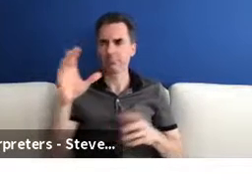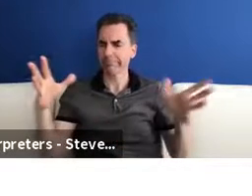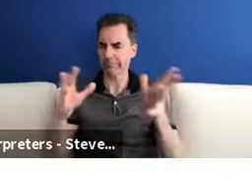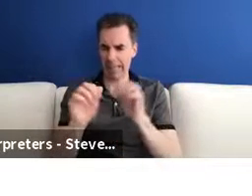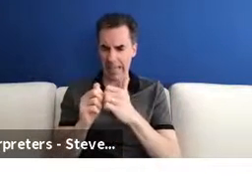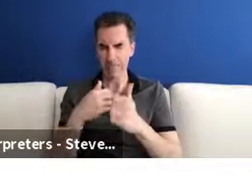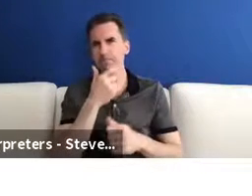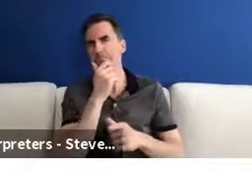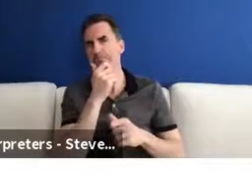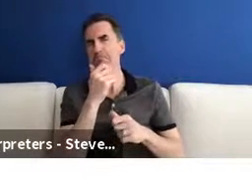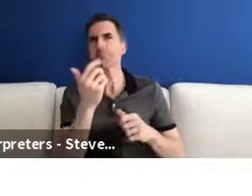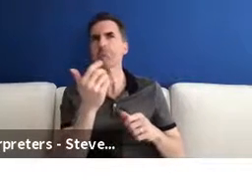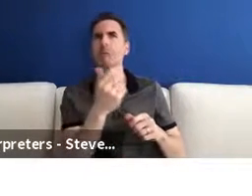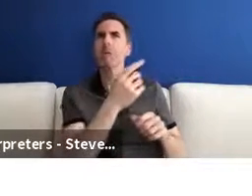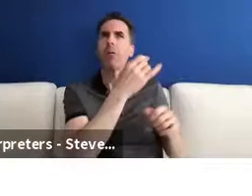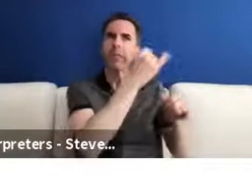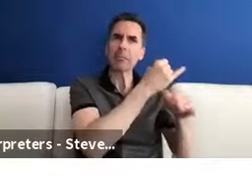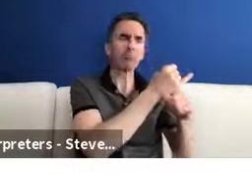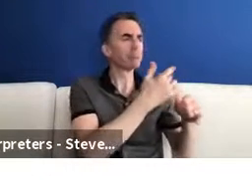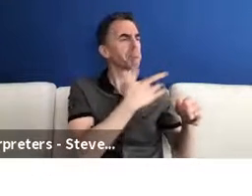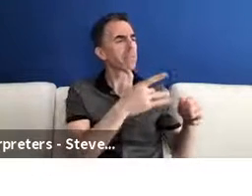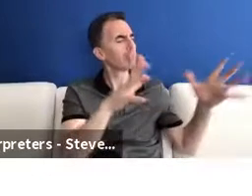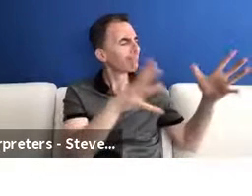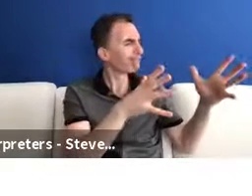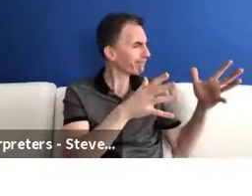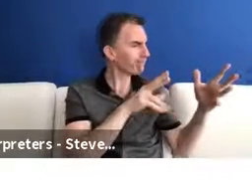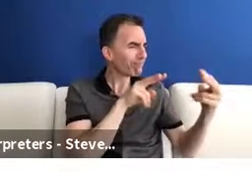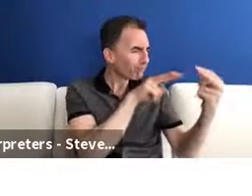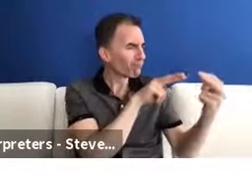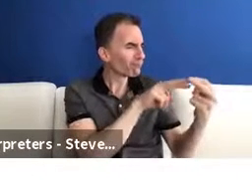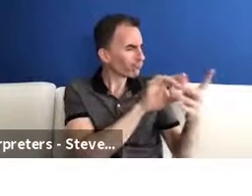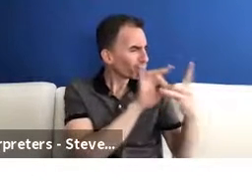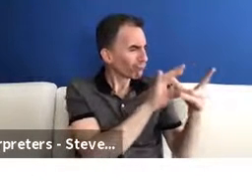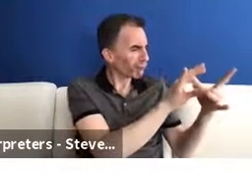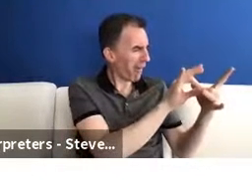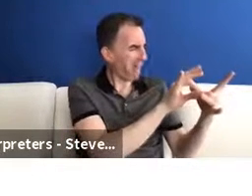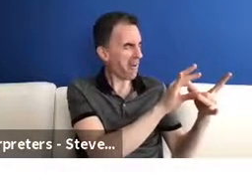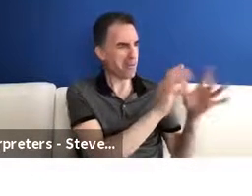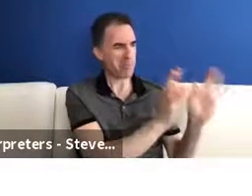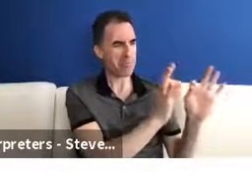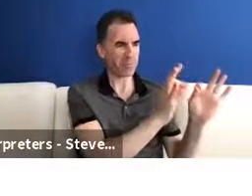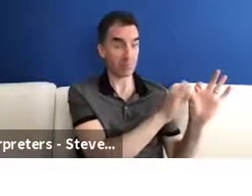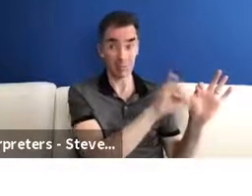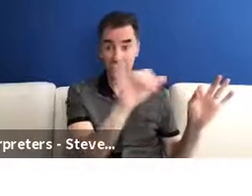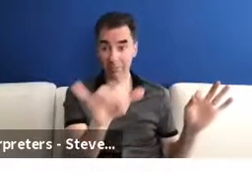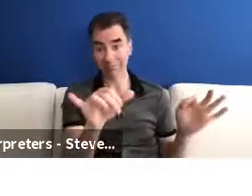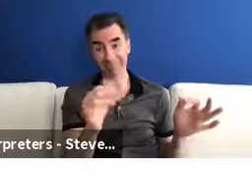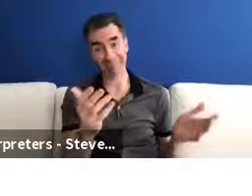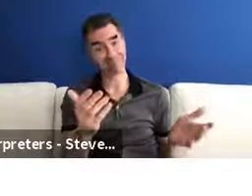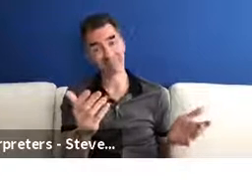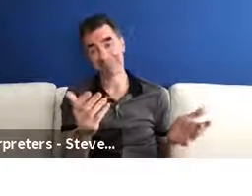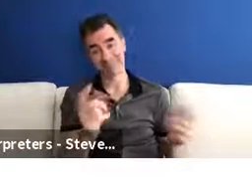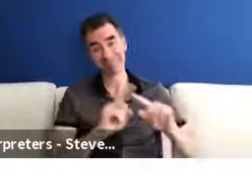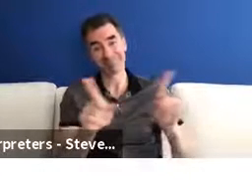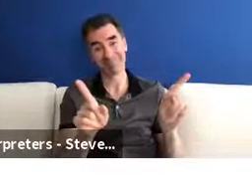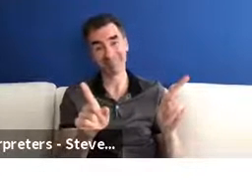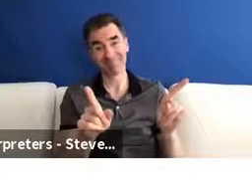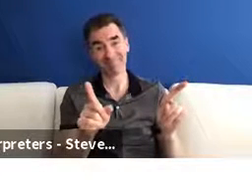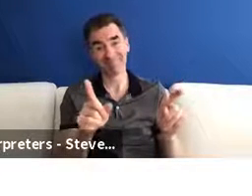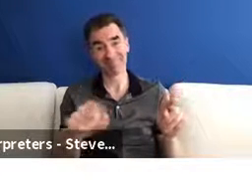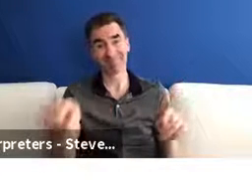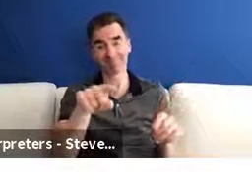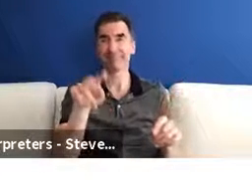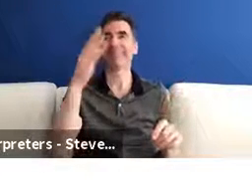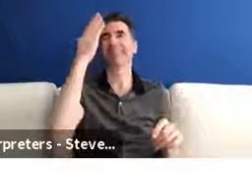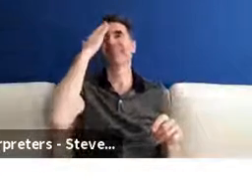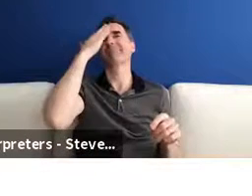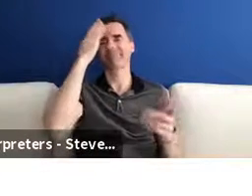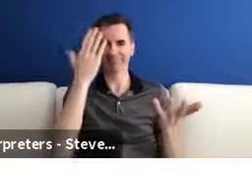successful face to face, it really is. Probably not telling you anything you don't know now, really significantly different than